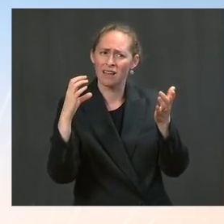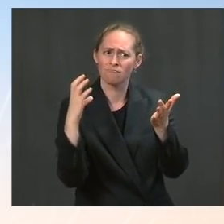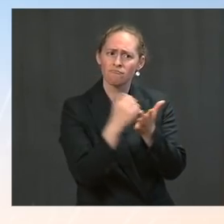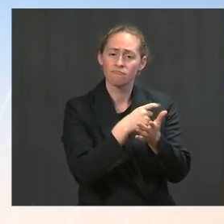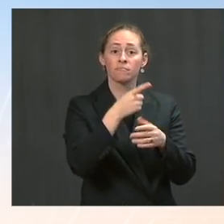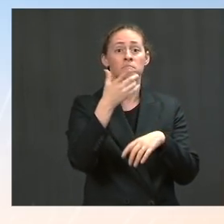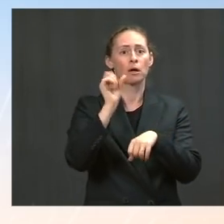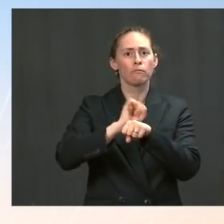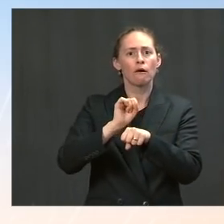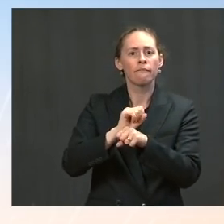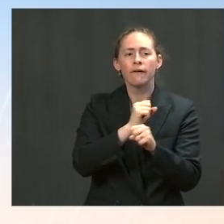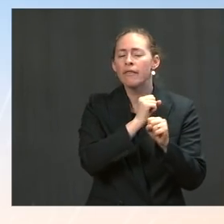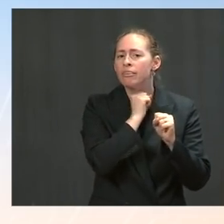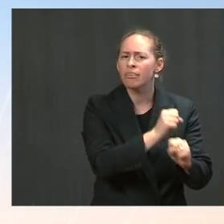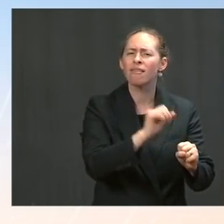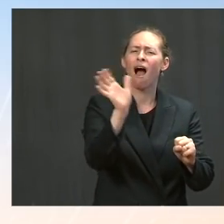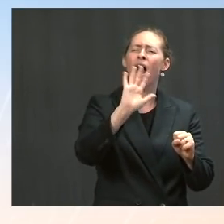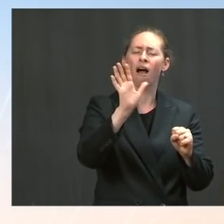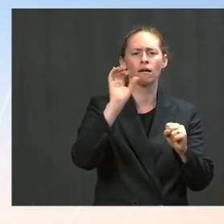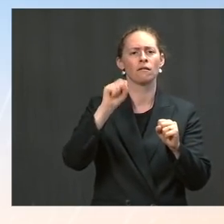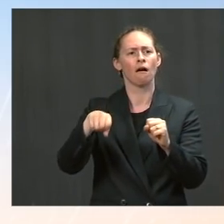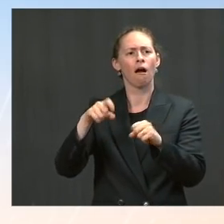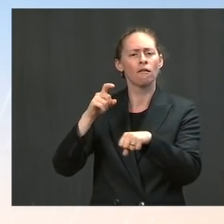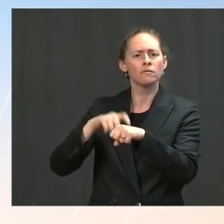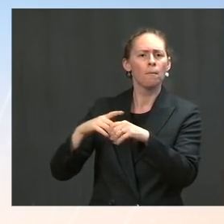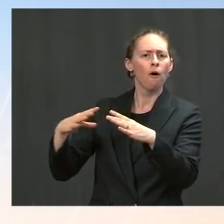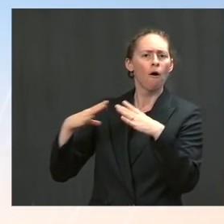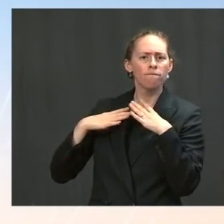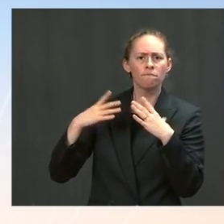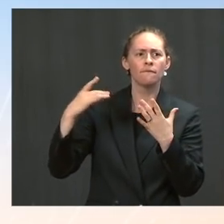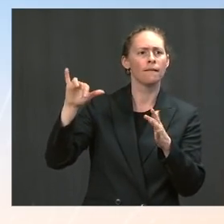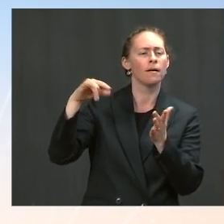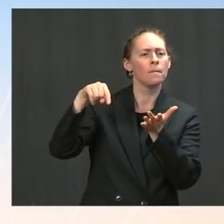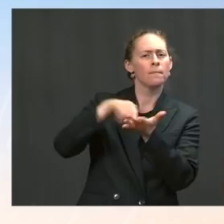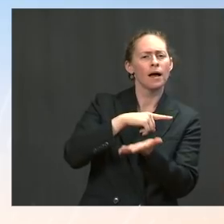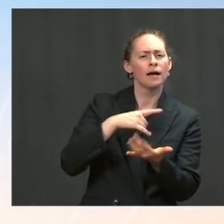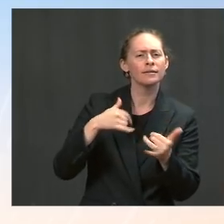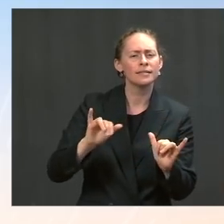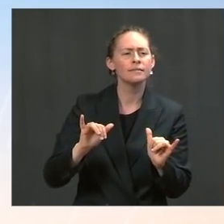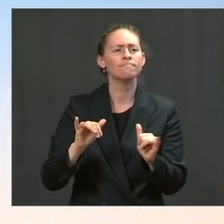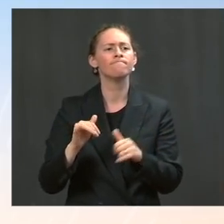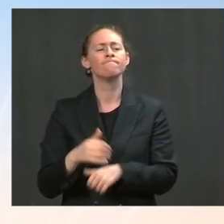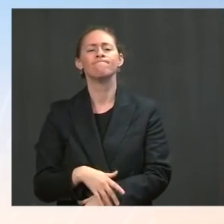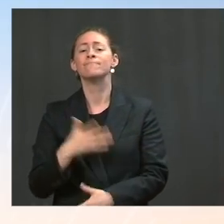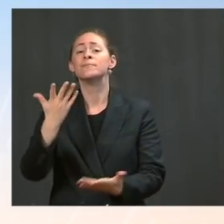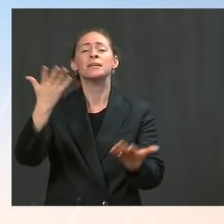because of the kind of jobs they're working. In some communities, it is meeting people where they are: